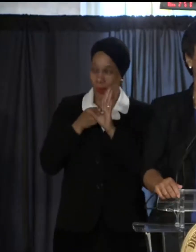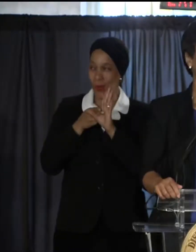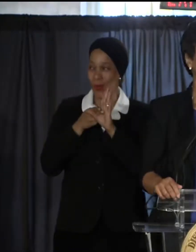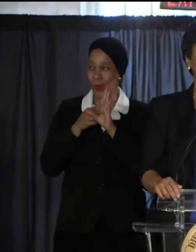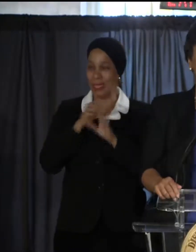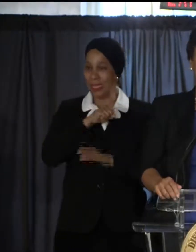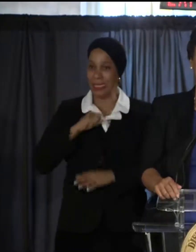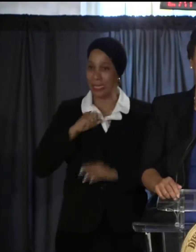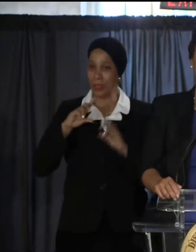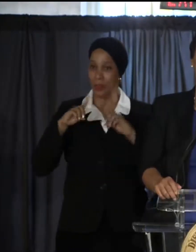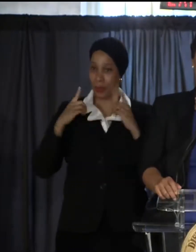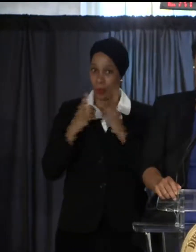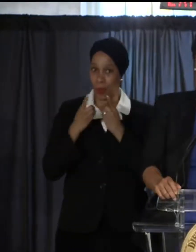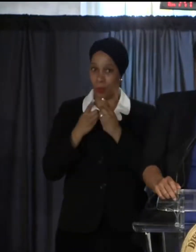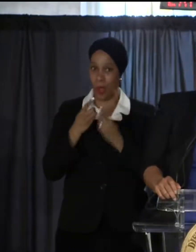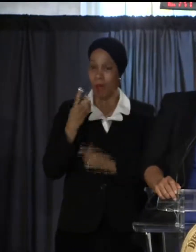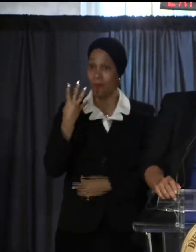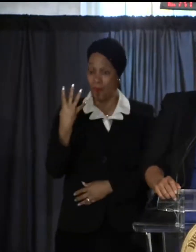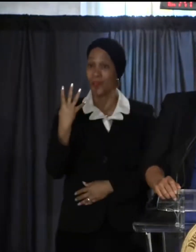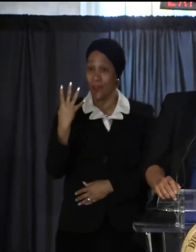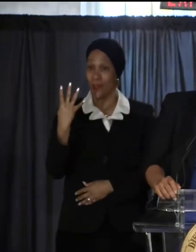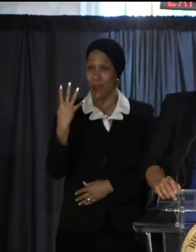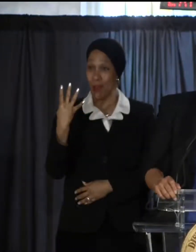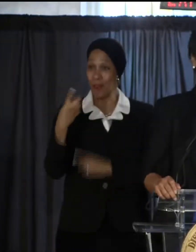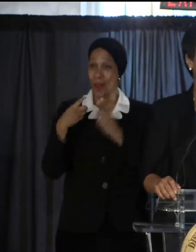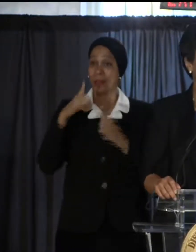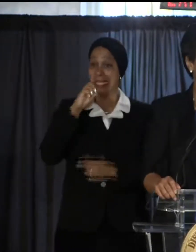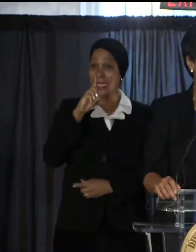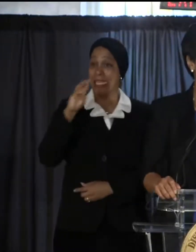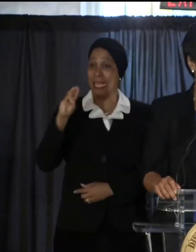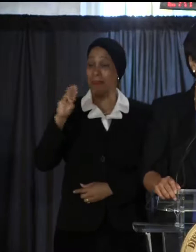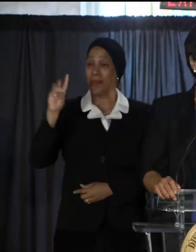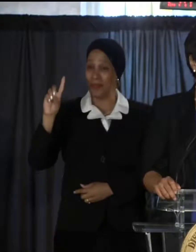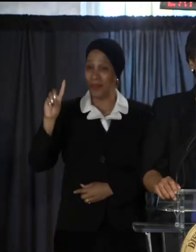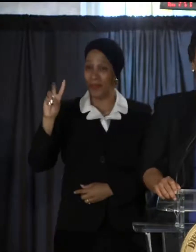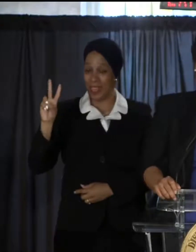DELEGATION OF FOUR FROM THE DMV AND MAKE IT THE SENATE